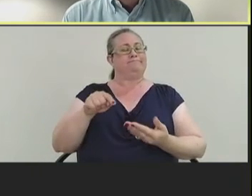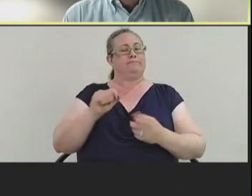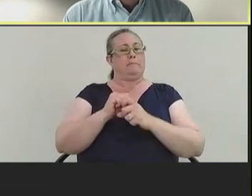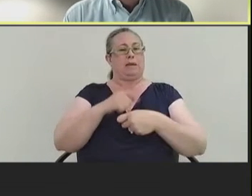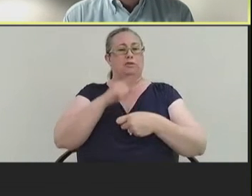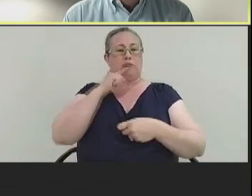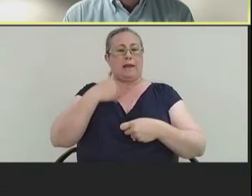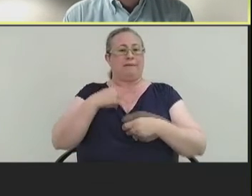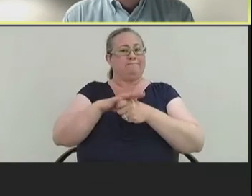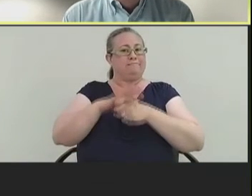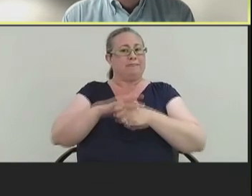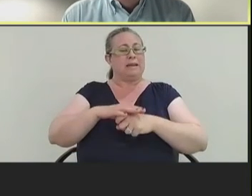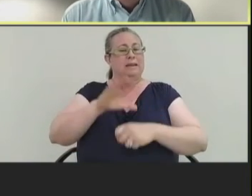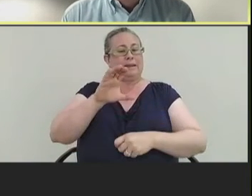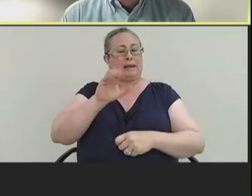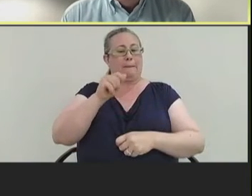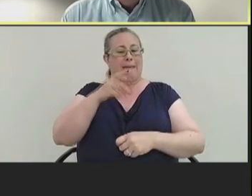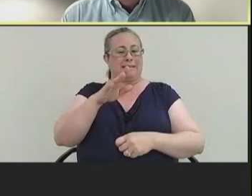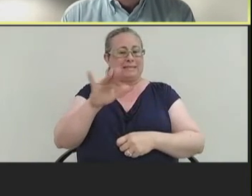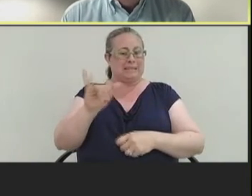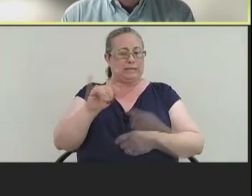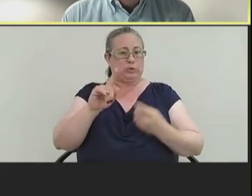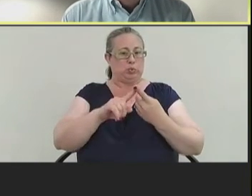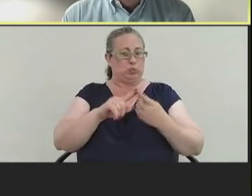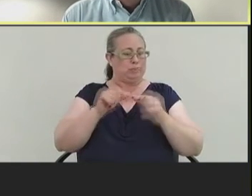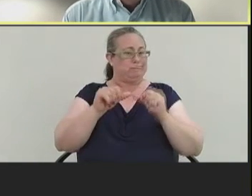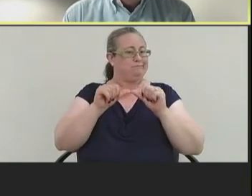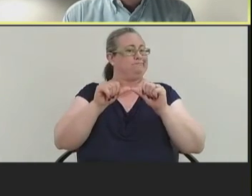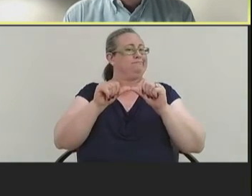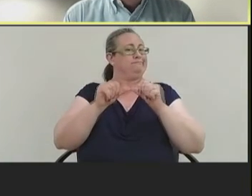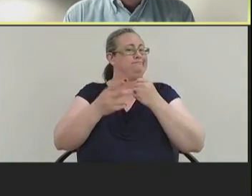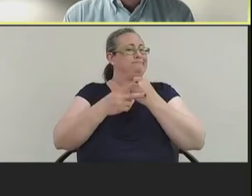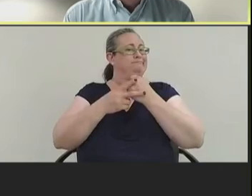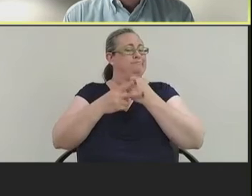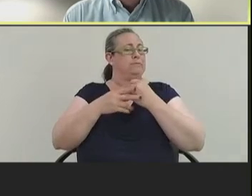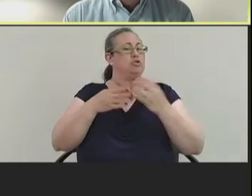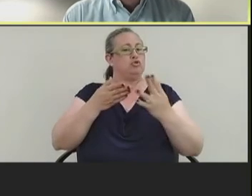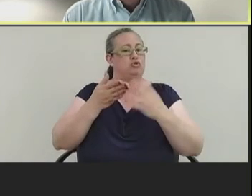that can be kept warm throughout the use in seasonal influenza and constantly